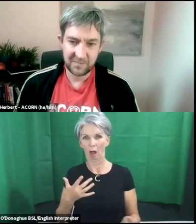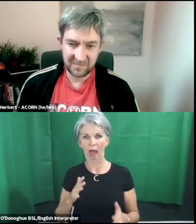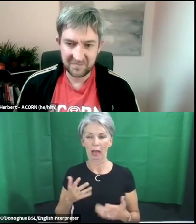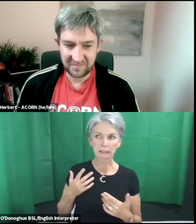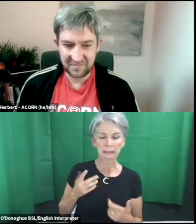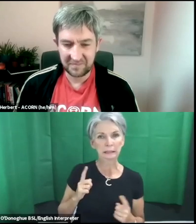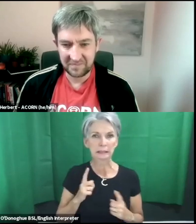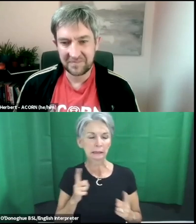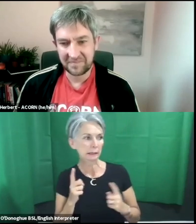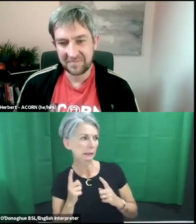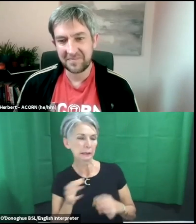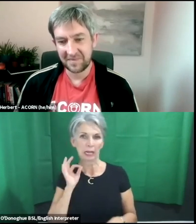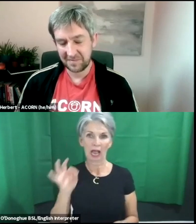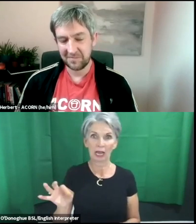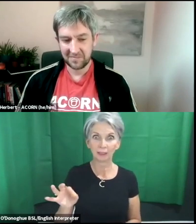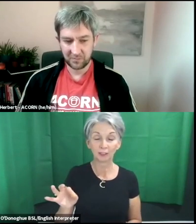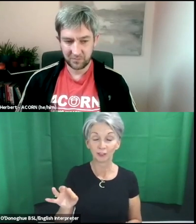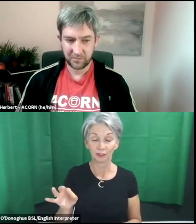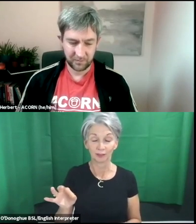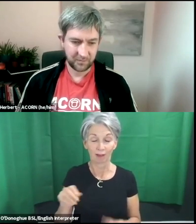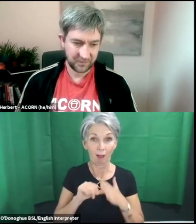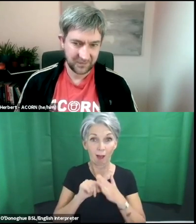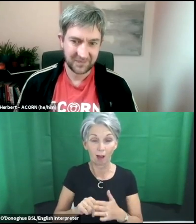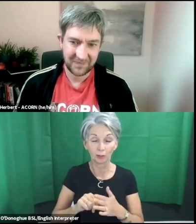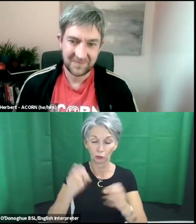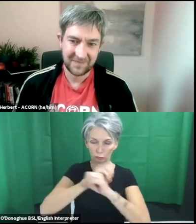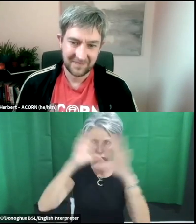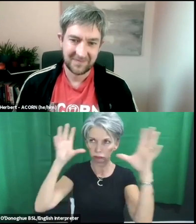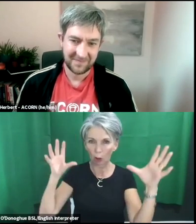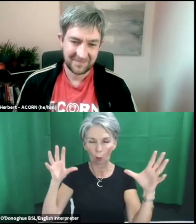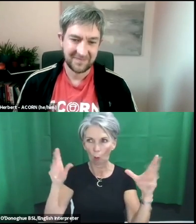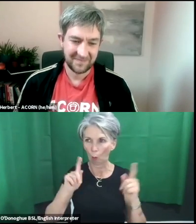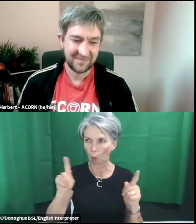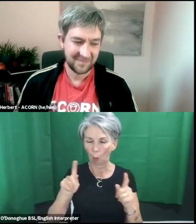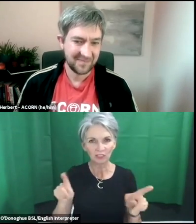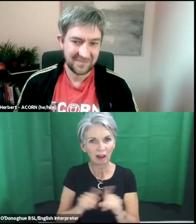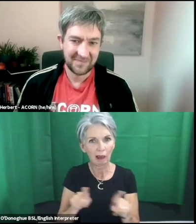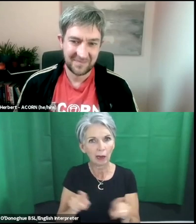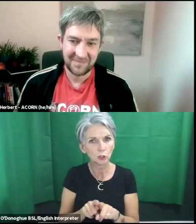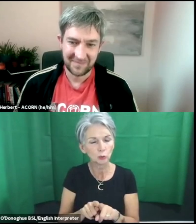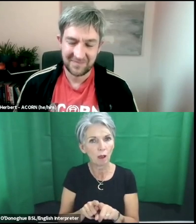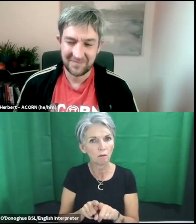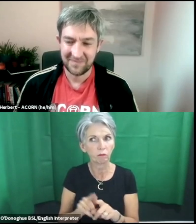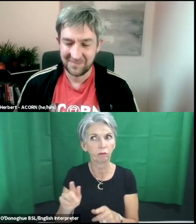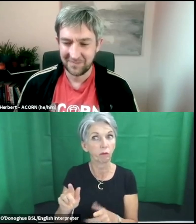to, that you can't even imagine what it might look to have things that were even better than the bare minimum. Yeah, that's such a good point.